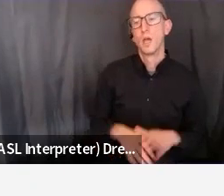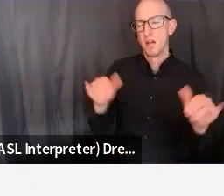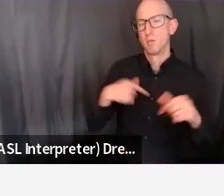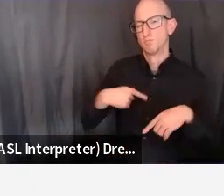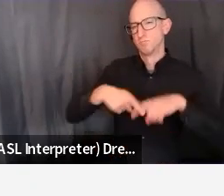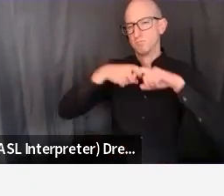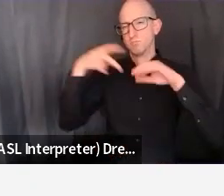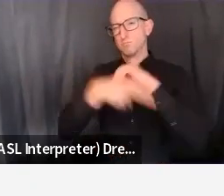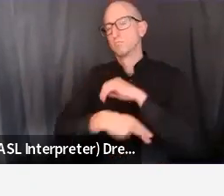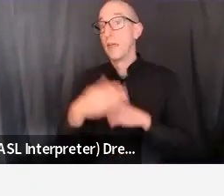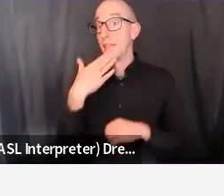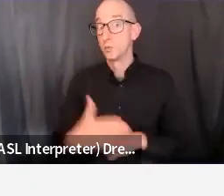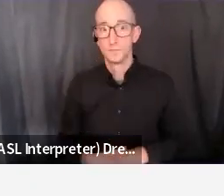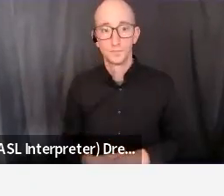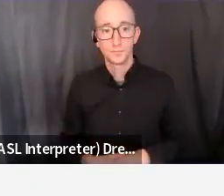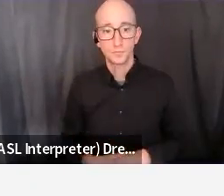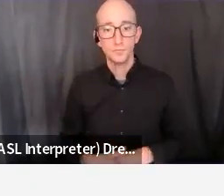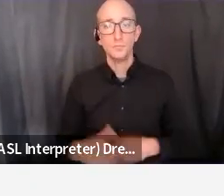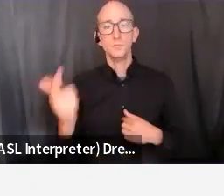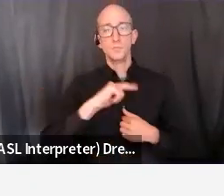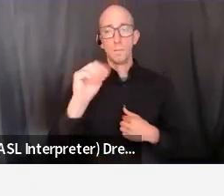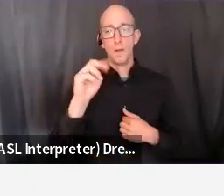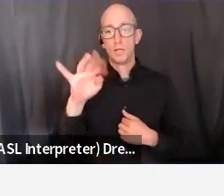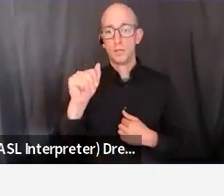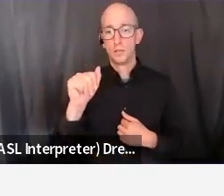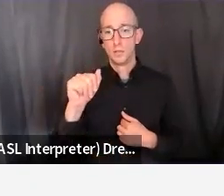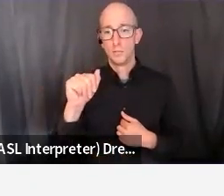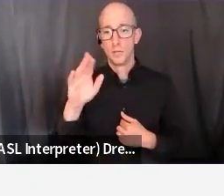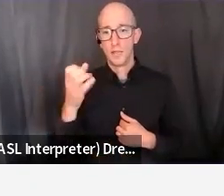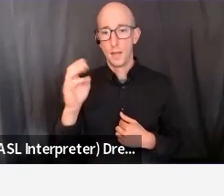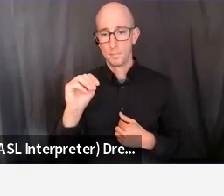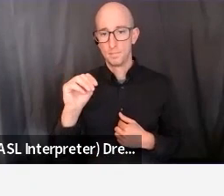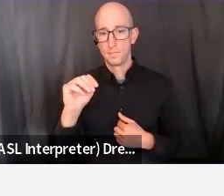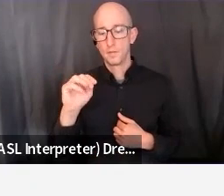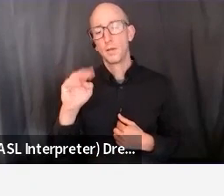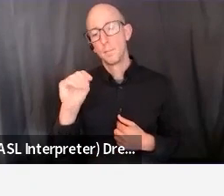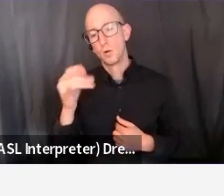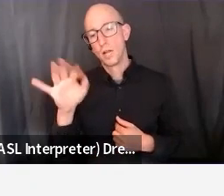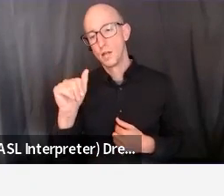wonderful webinar. I'm Jasmine Davenport, and I am pleased to announce our new initiative